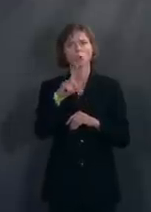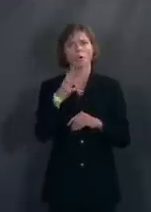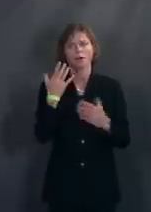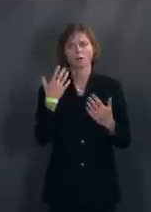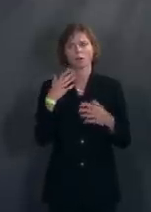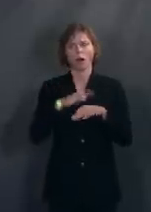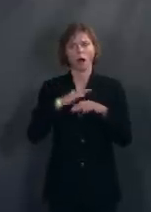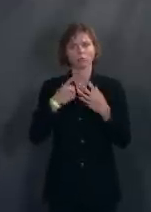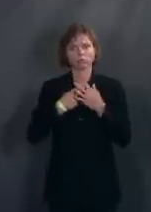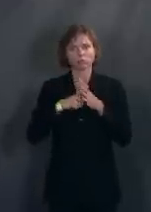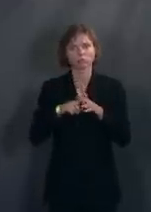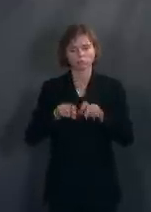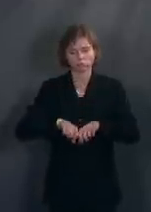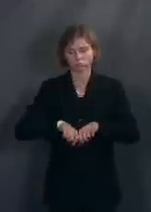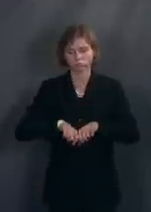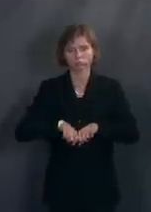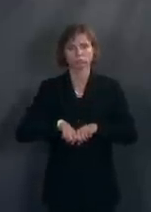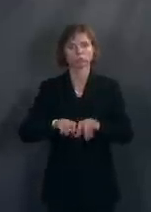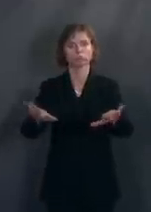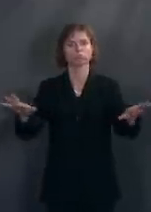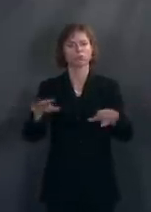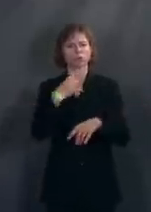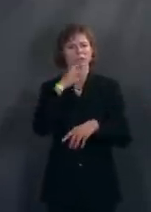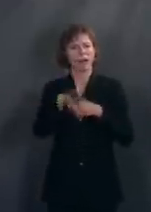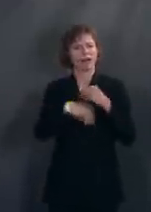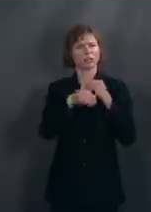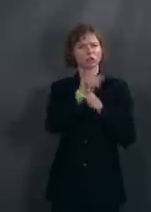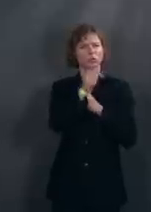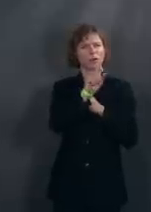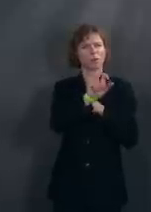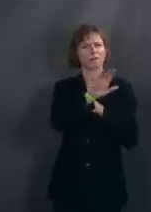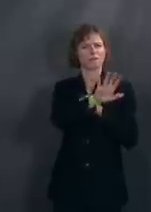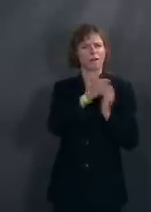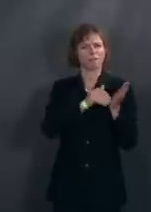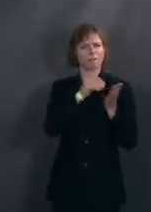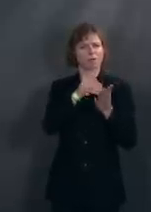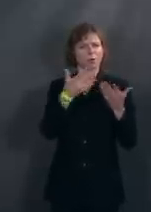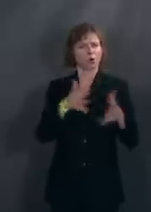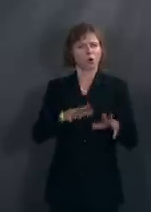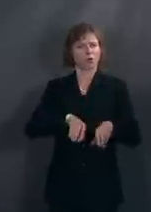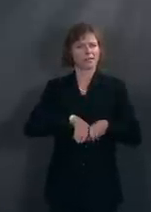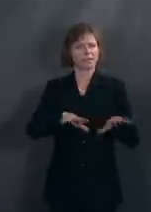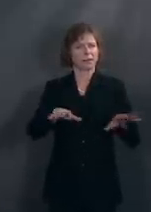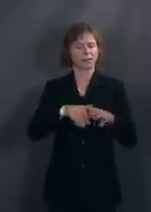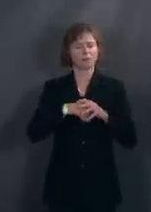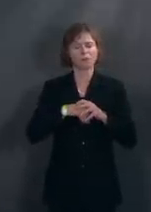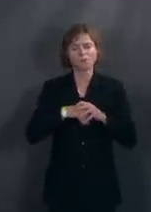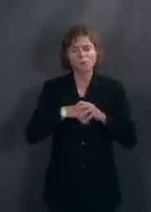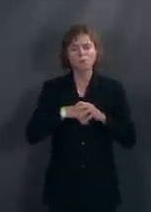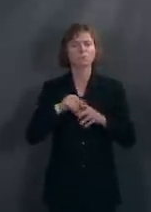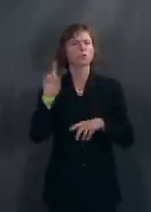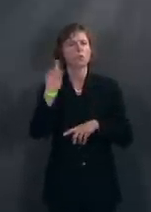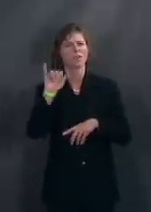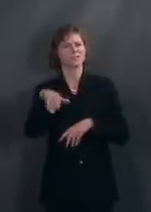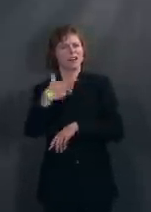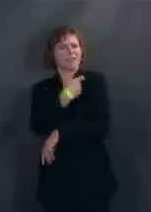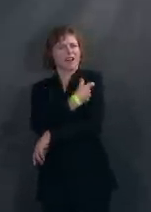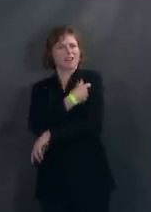given you just said this is in addition to the 10.5 million they're already sending. So where are these vaccines coming from,